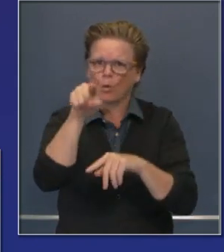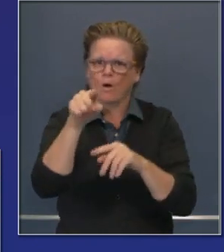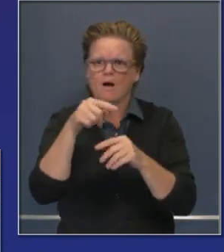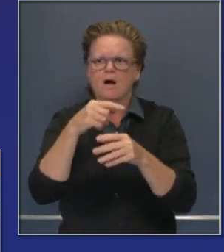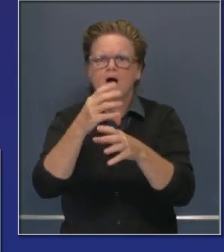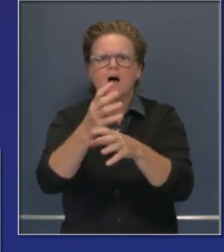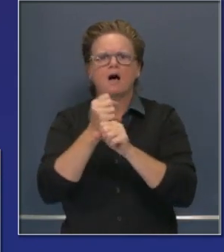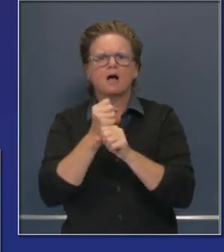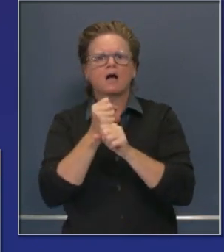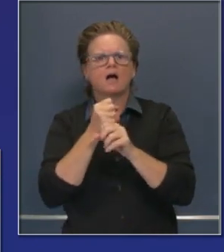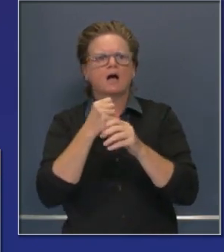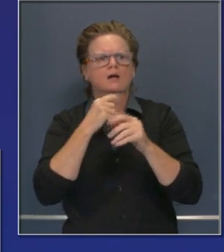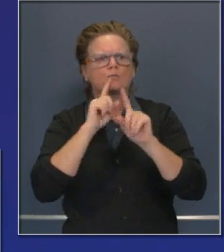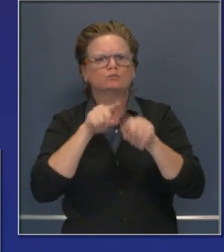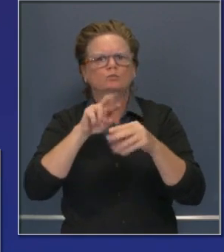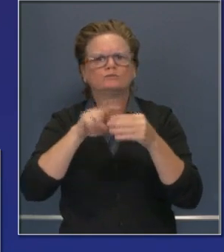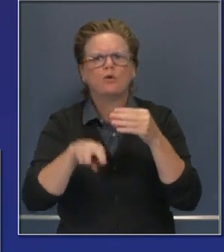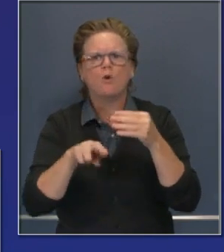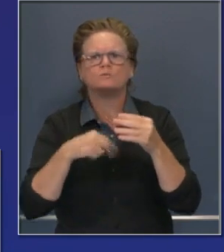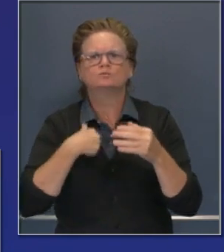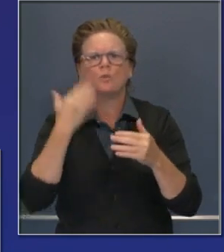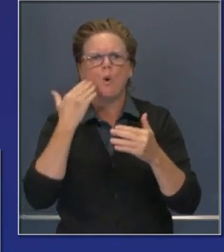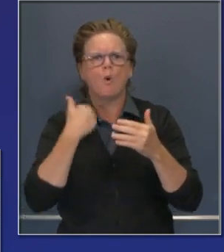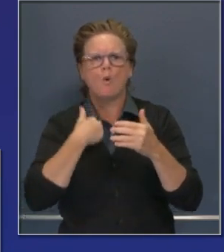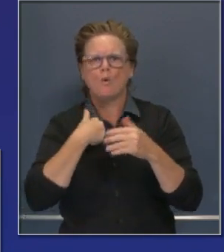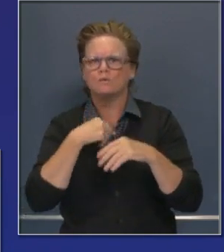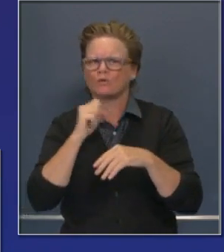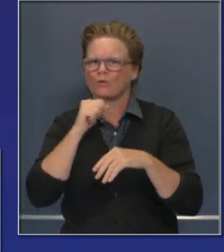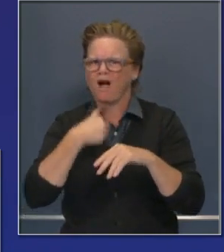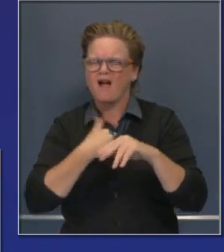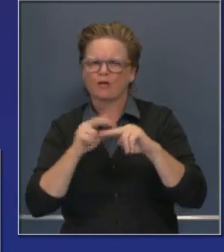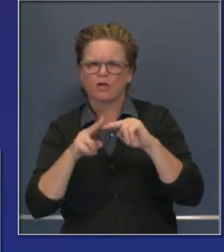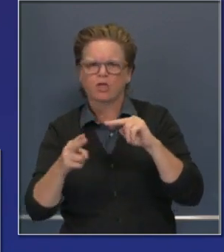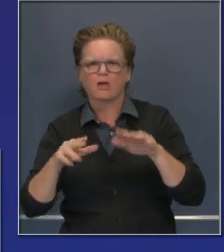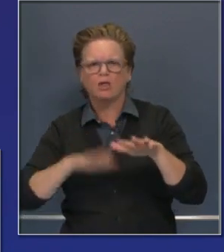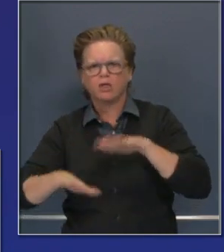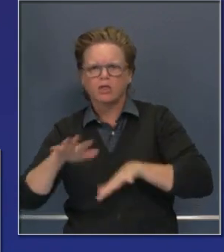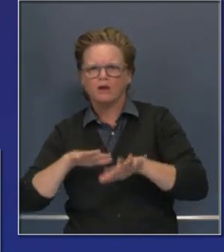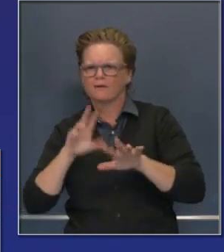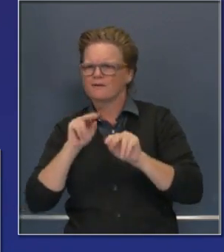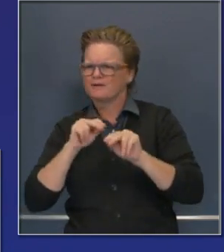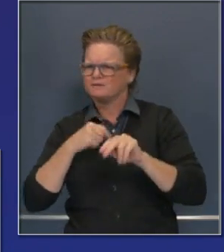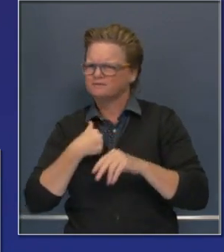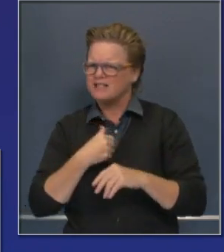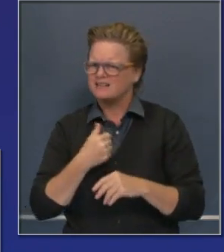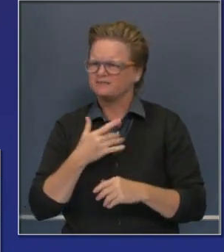WE’RE NOT RETREATING FROM OUR TESTING RESPONSIBILITIES QUITE THE CONTRARY. ARE OF THE FIRM.